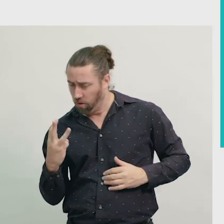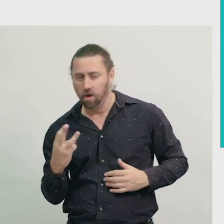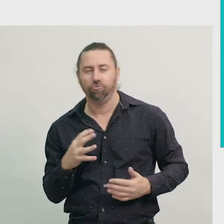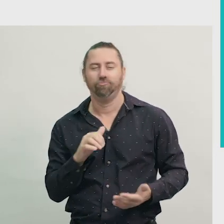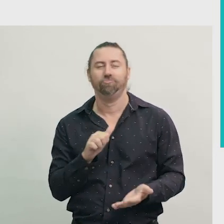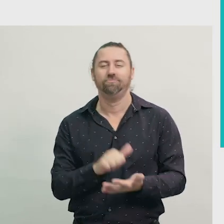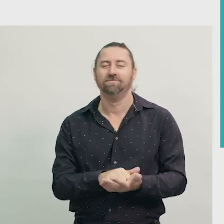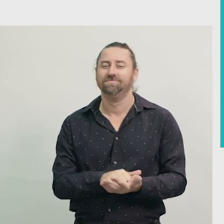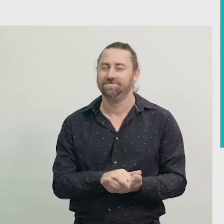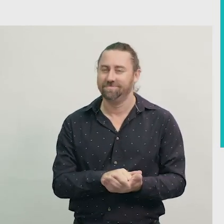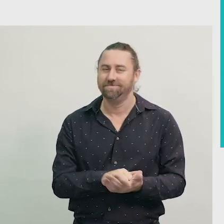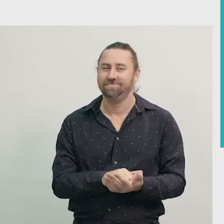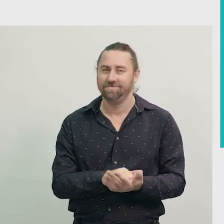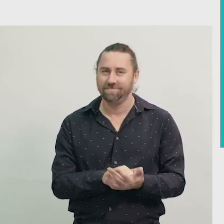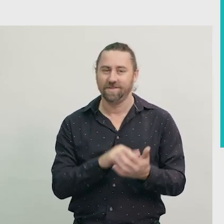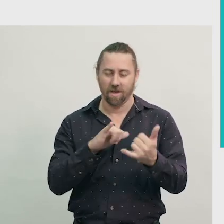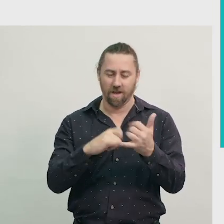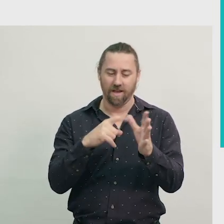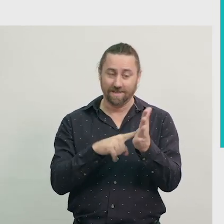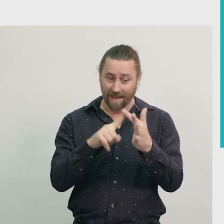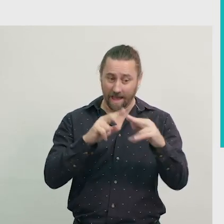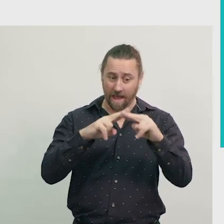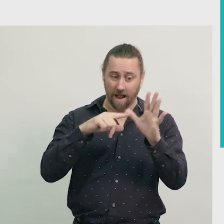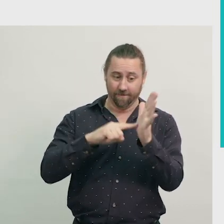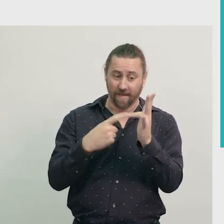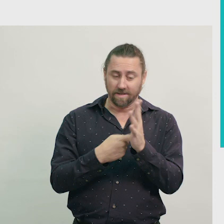Yes, it does. Our scale factor must be 3.